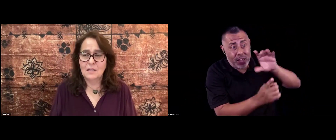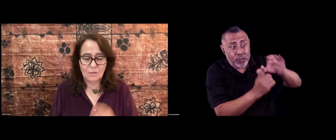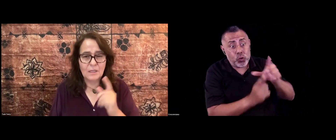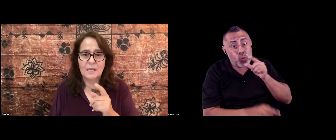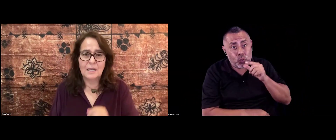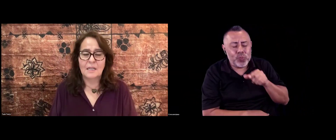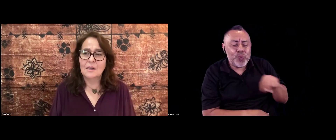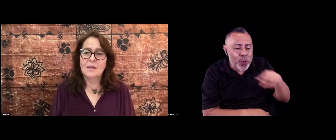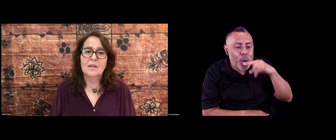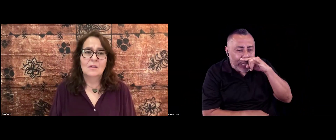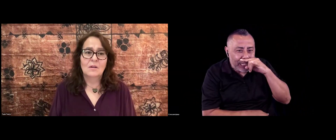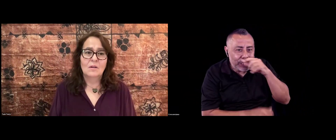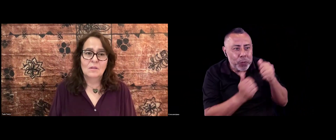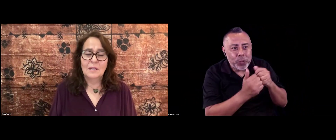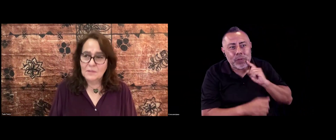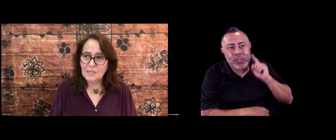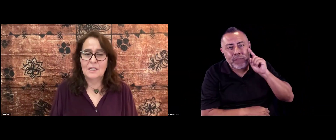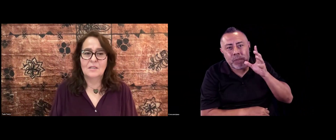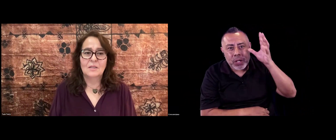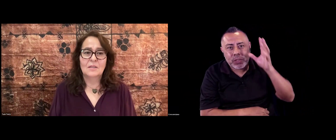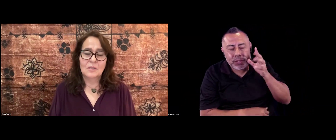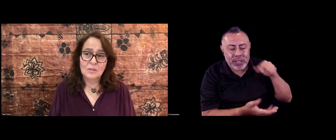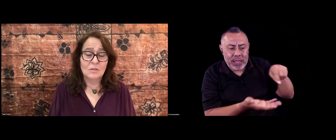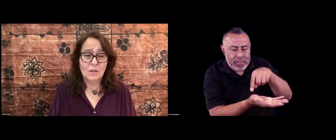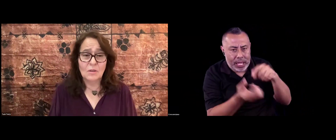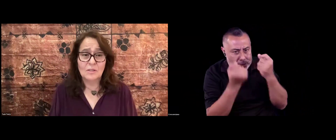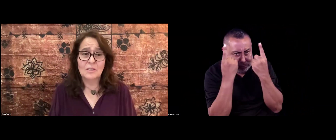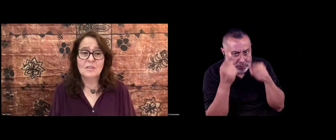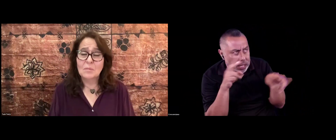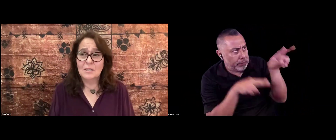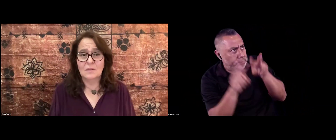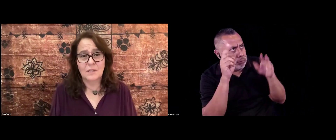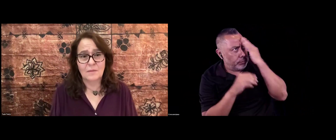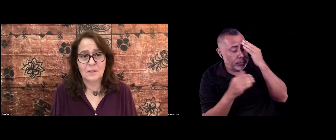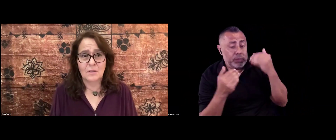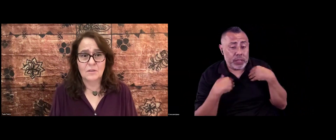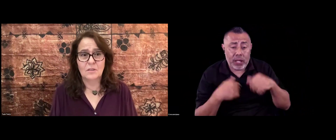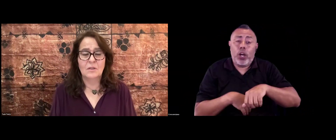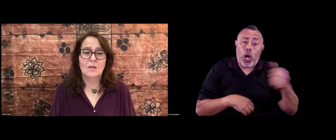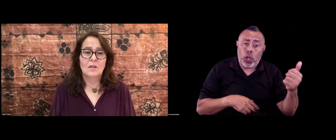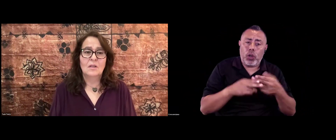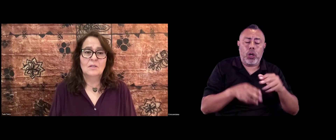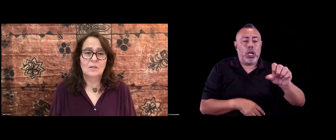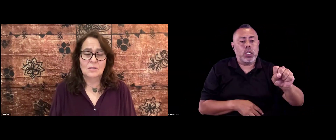They really get it. They've seen it. There's also sodas, siblings of deaf adults.